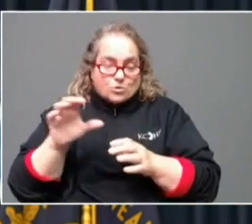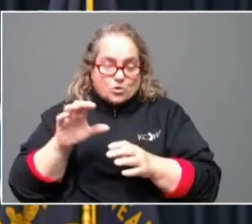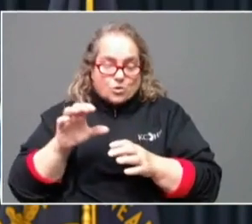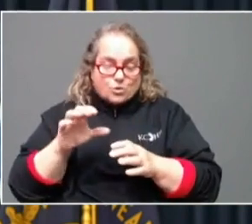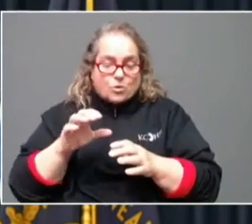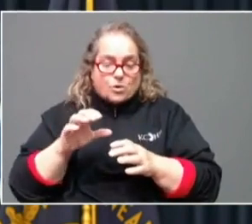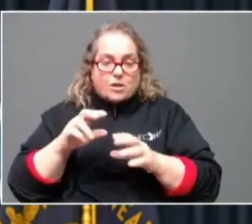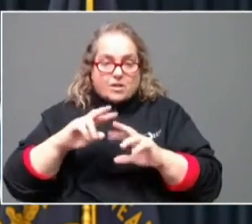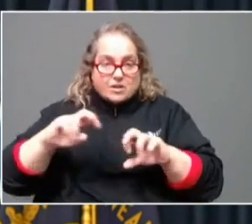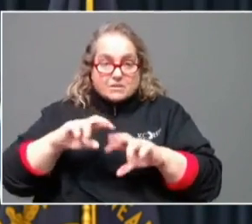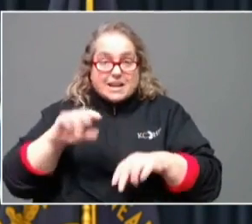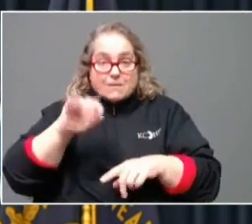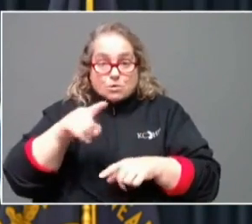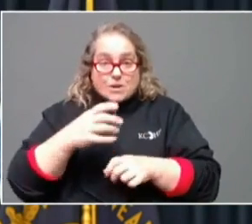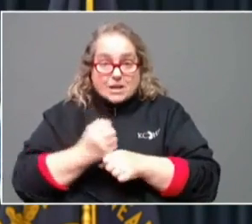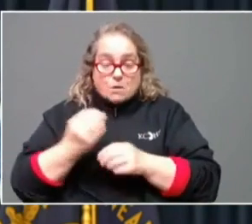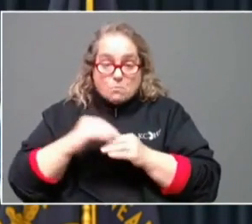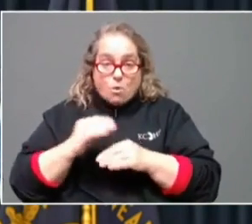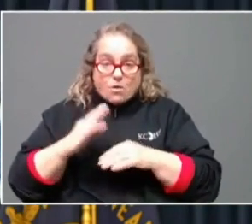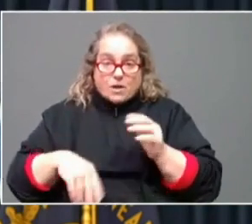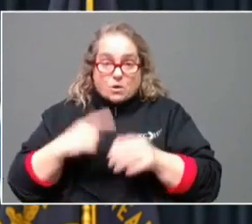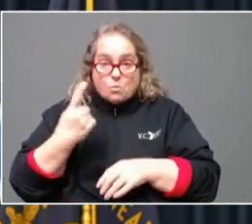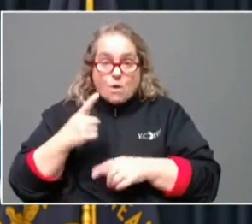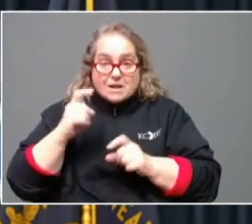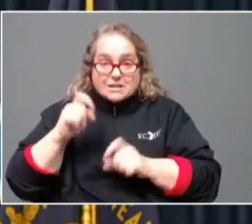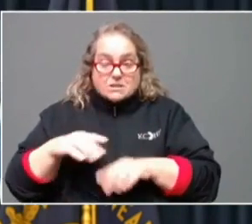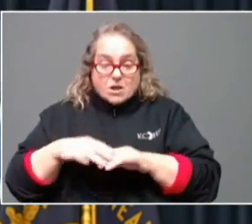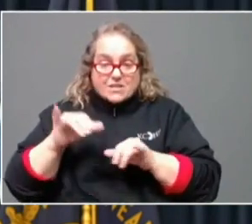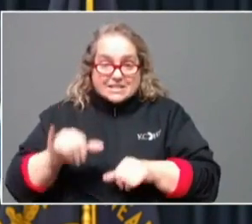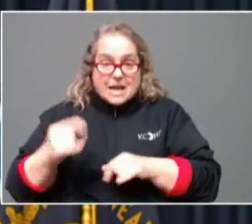one test on the same day and you and those are done in a professional site